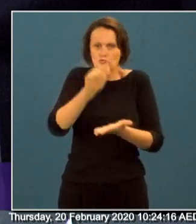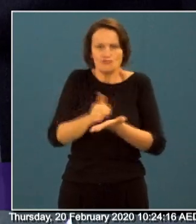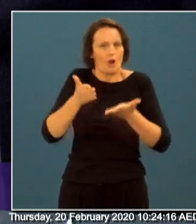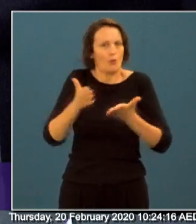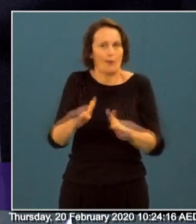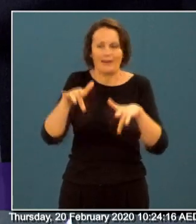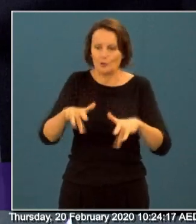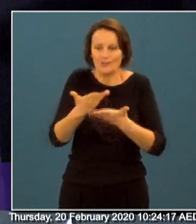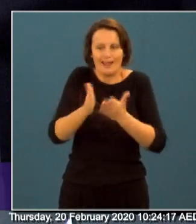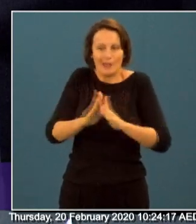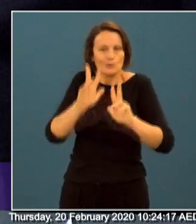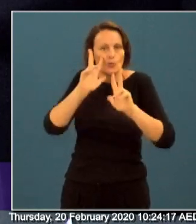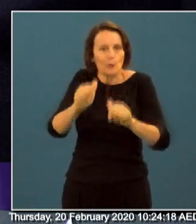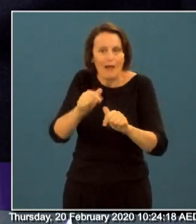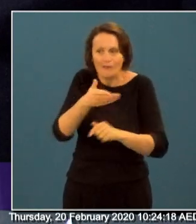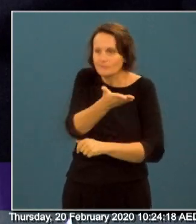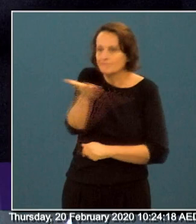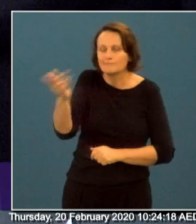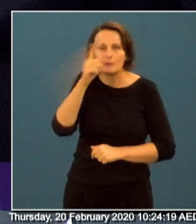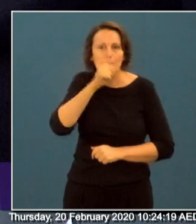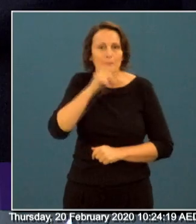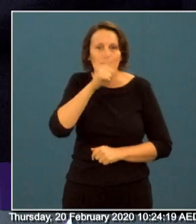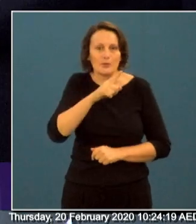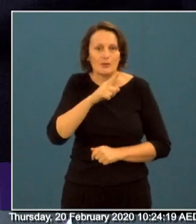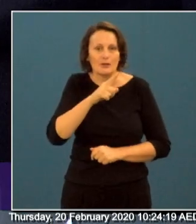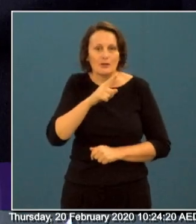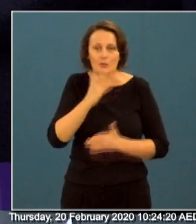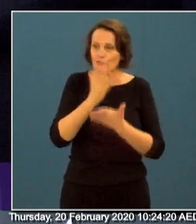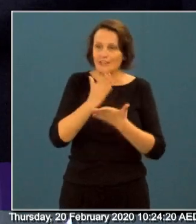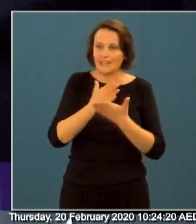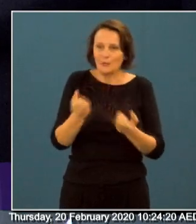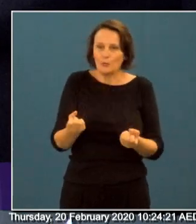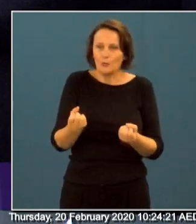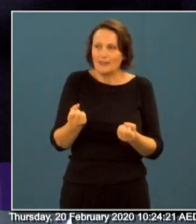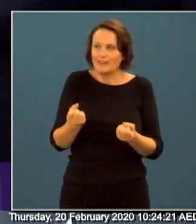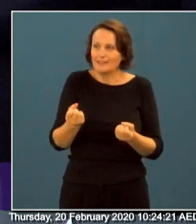we haven't had the intelligent health policy discussion in depth,